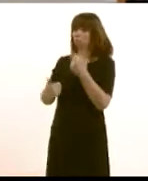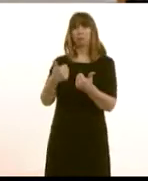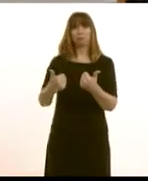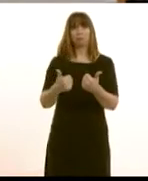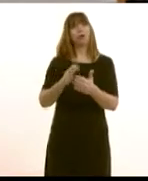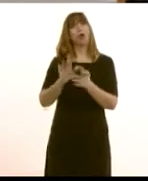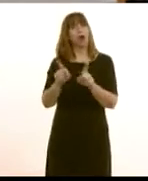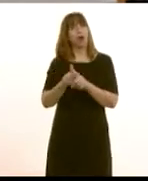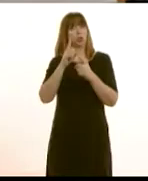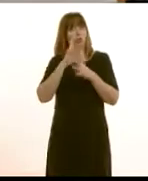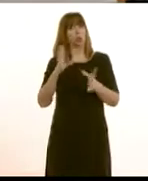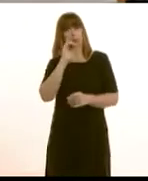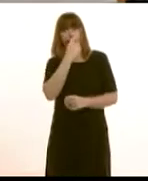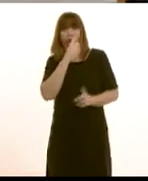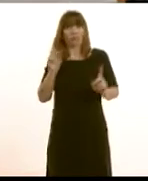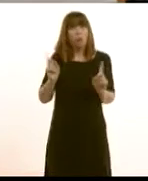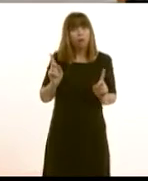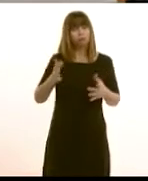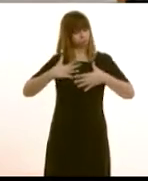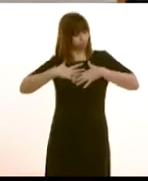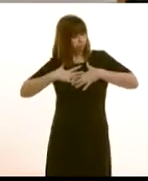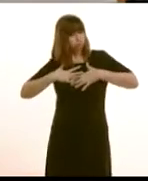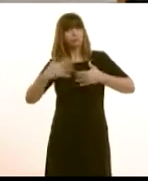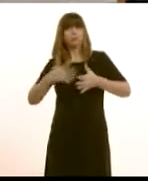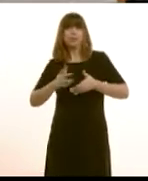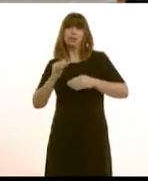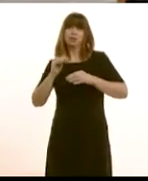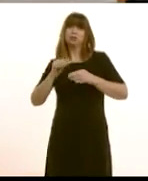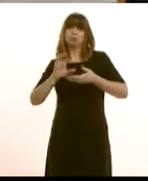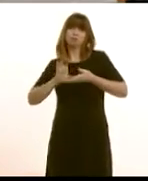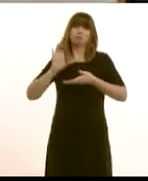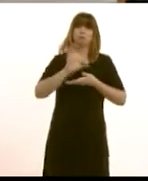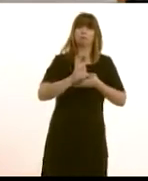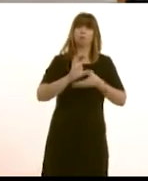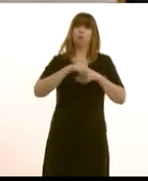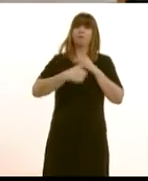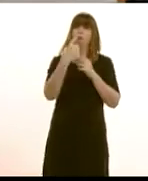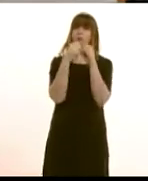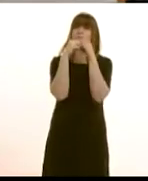to the fact that we have put inóor are putting inóover £1 billion-worth of investment so